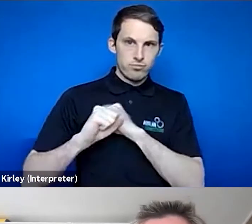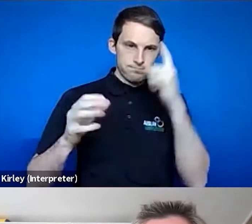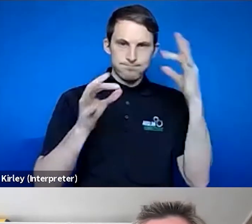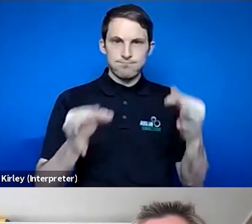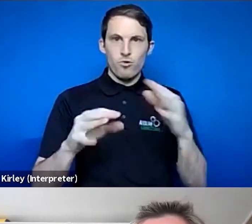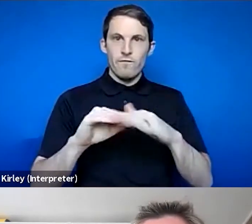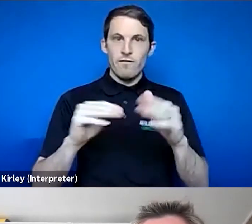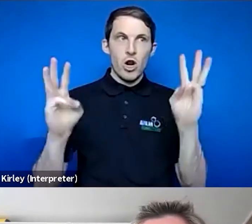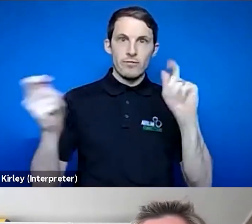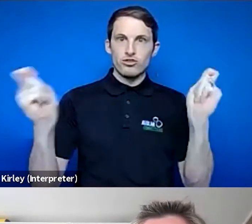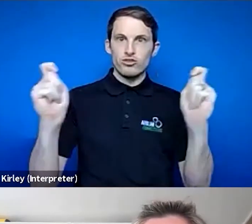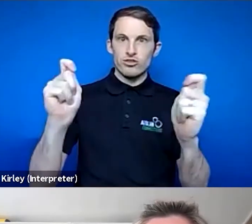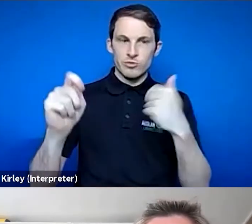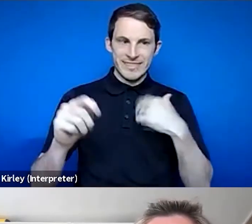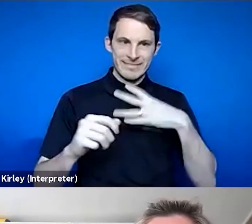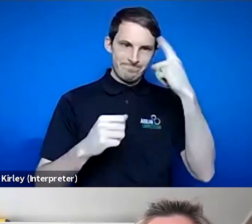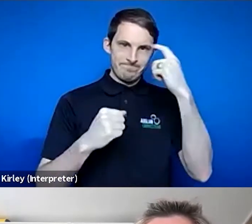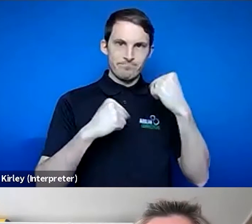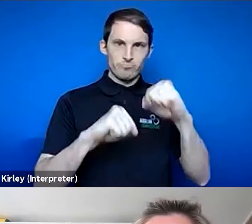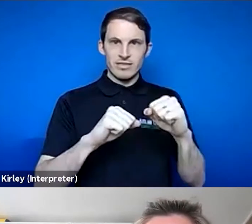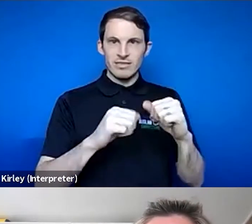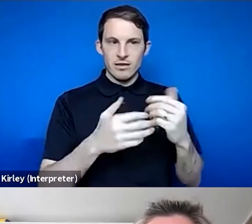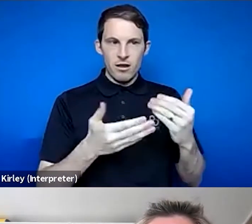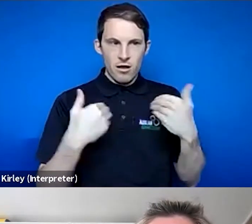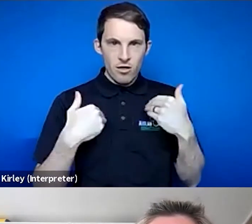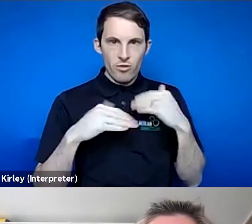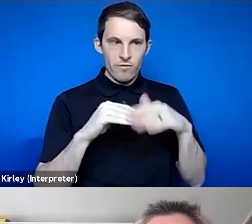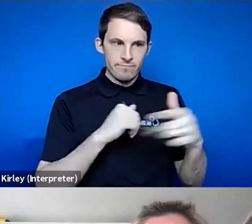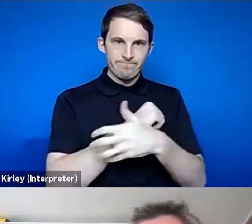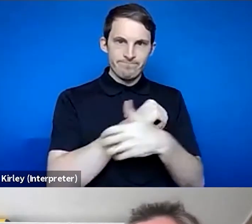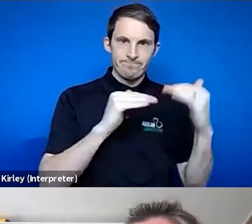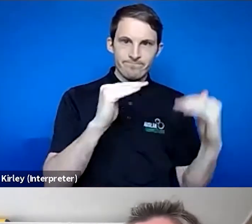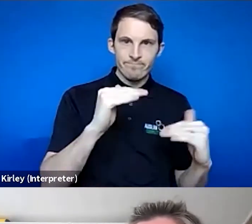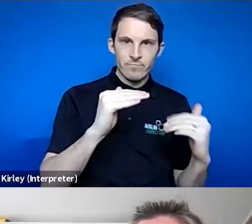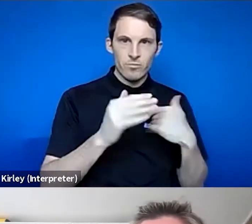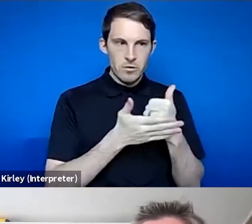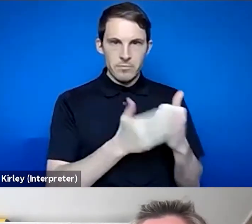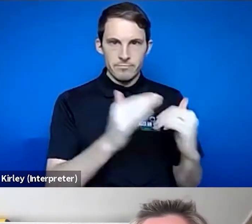protect and promote health by addressing socio-economic inequality and the conditions in which people